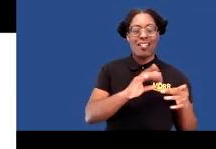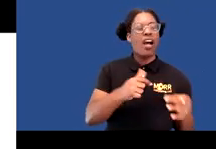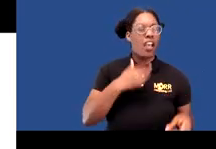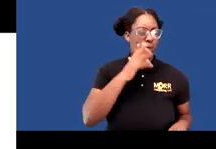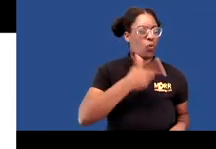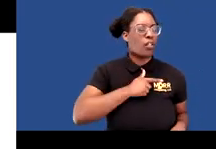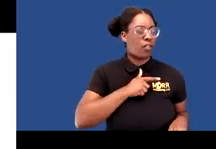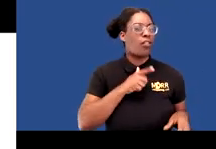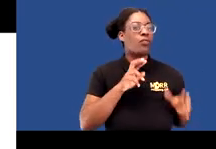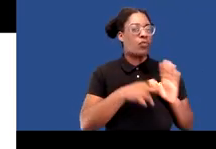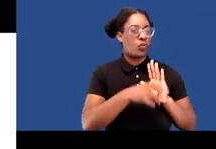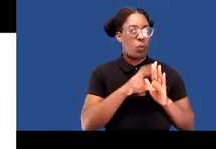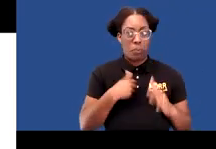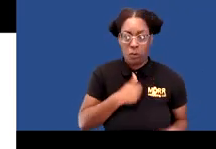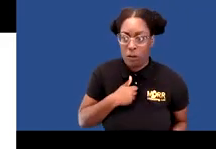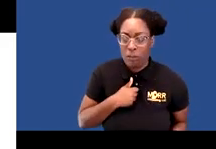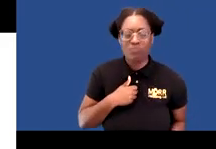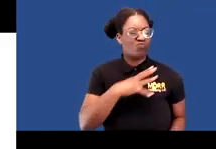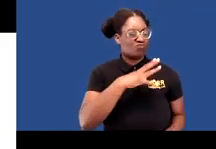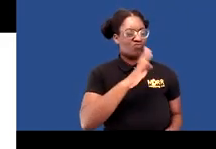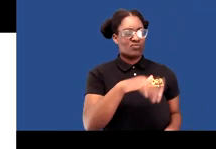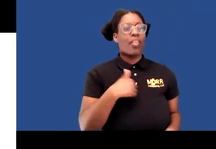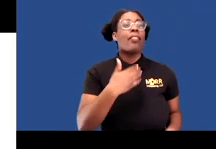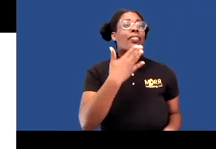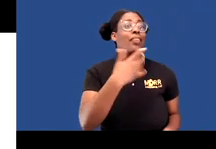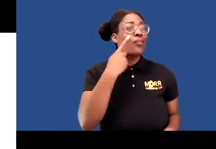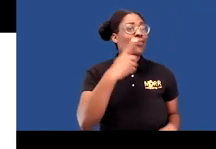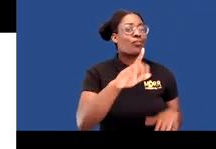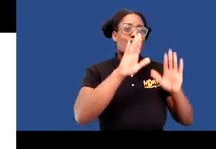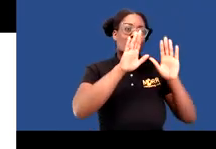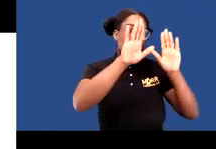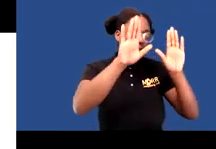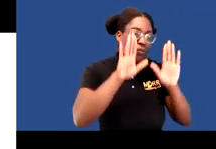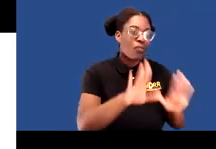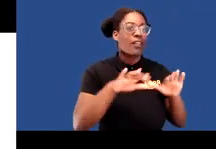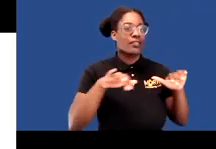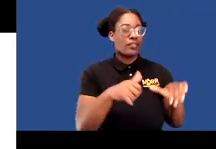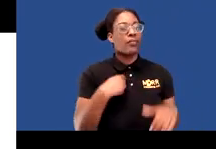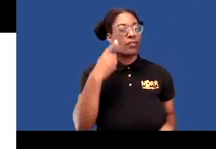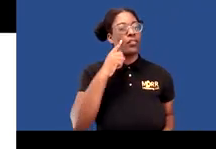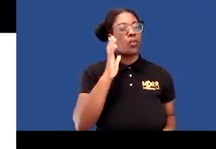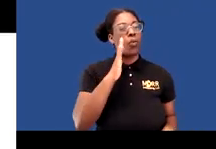[Elle, facilitator] Oh no, that's fine. Thank you, Zandra, for some great activities. I think it will fuel some good discussion.